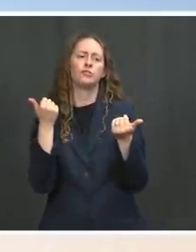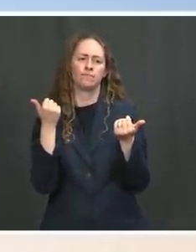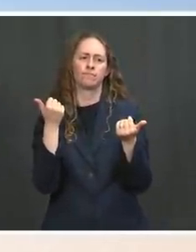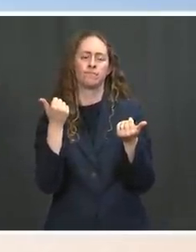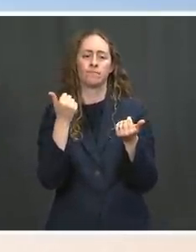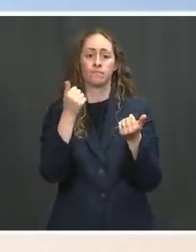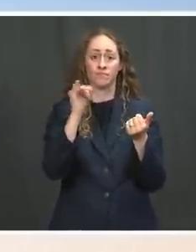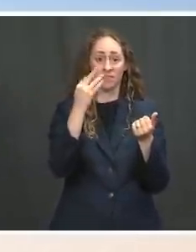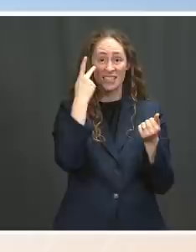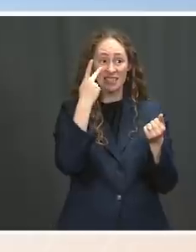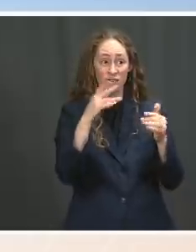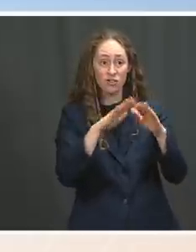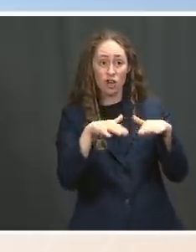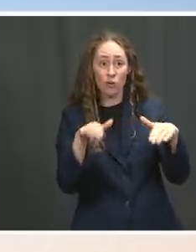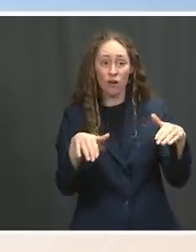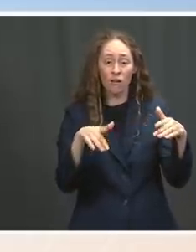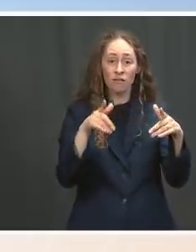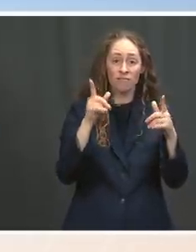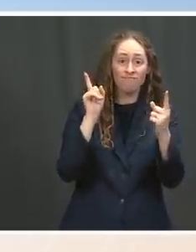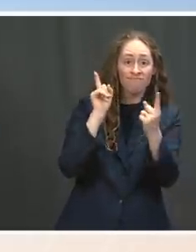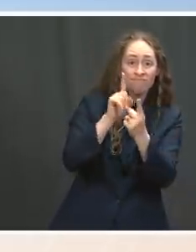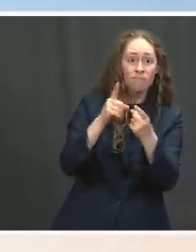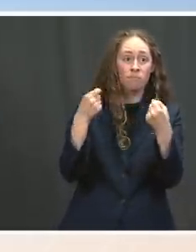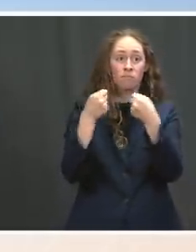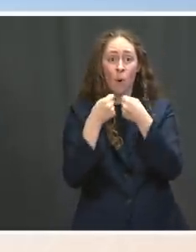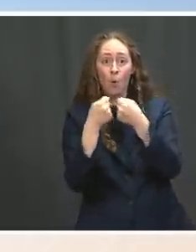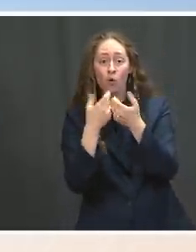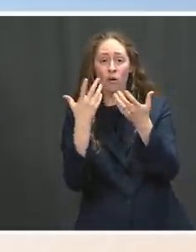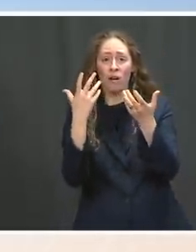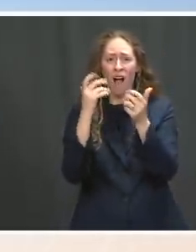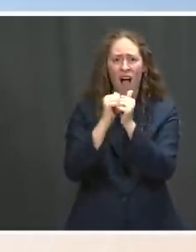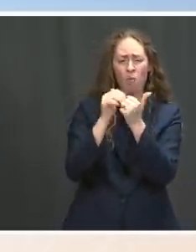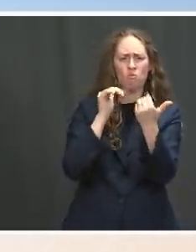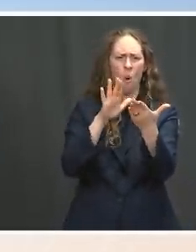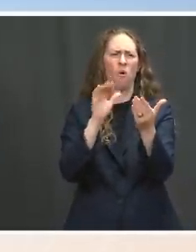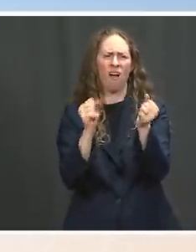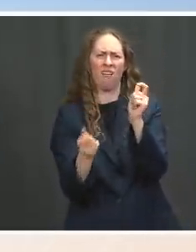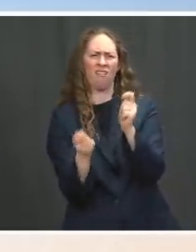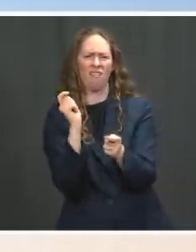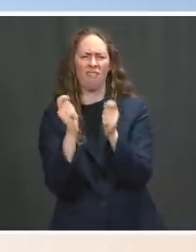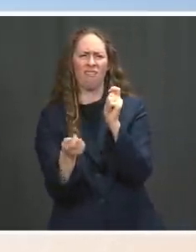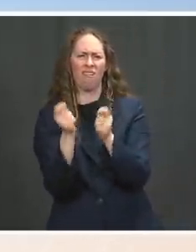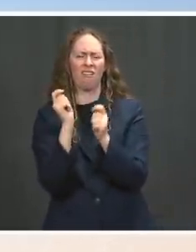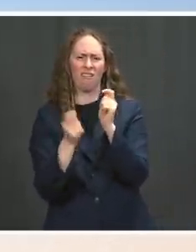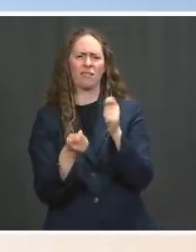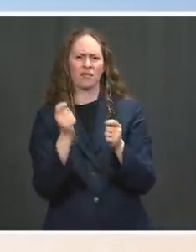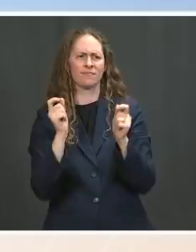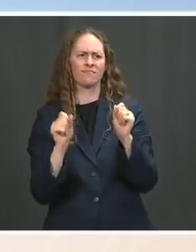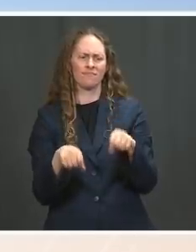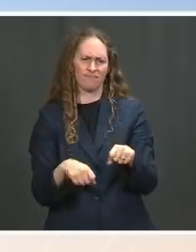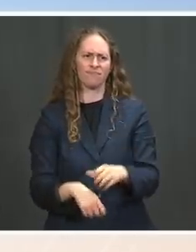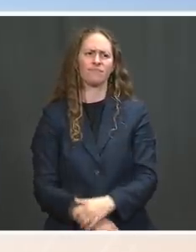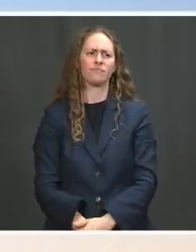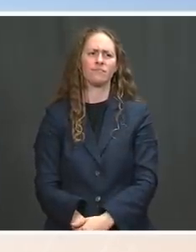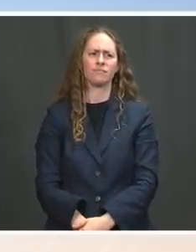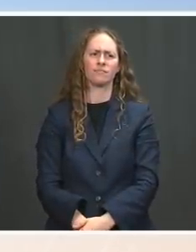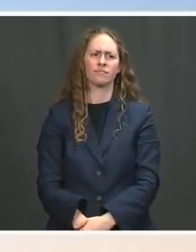But our focus is on implementing pieces that we can -- so we can make their lives better. The Press: And if I may finish, on consumer prices --